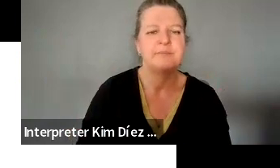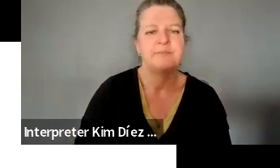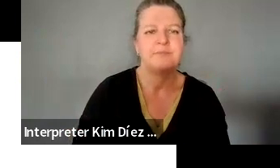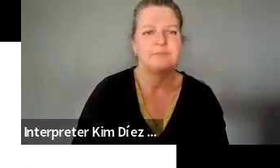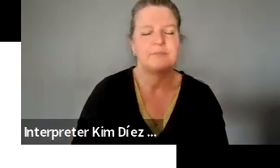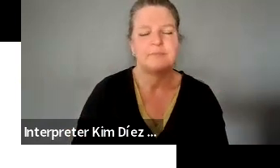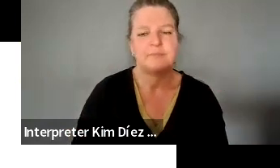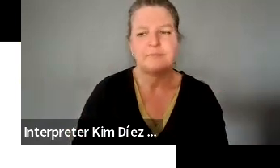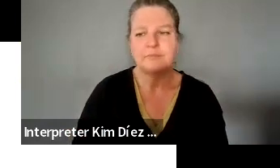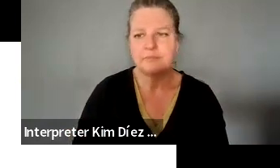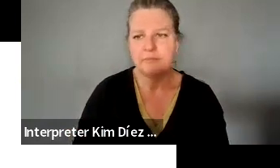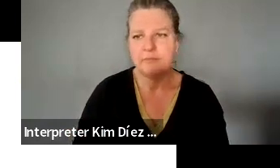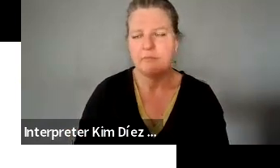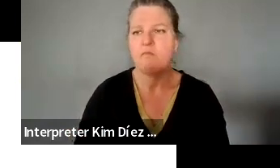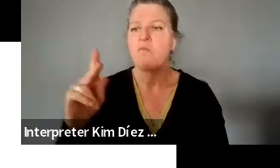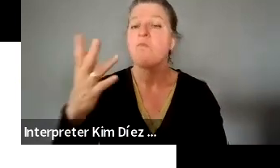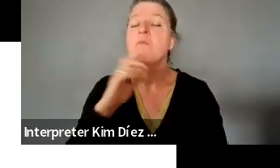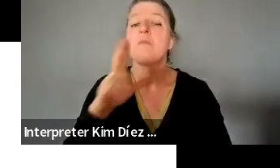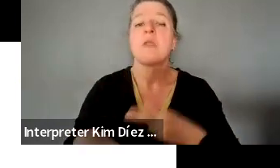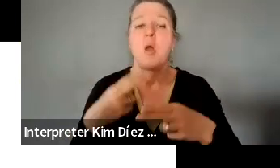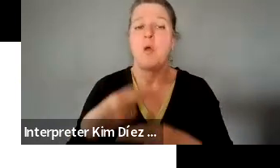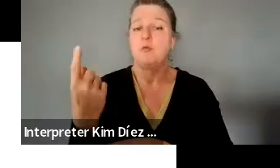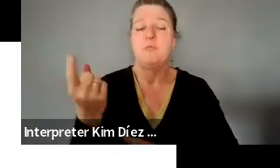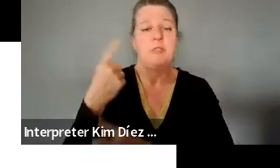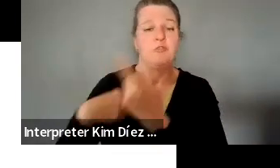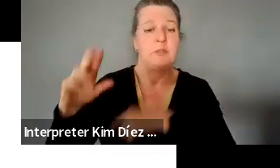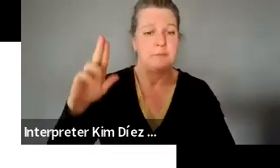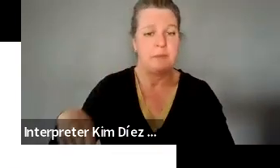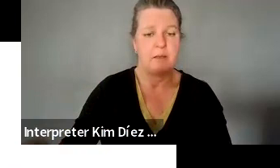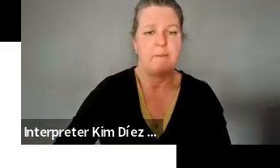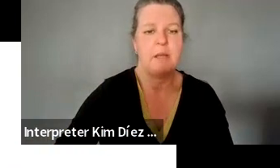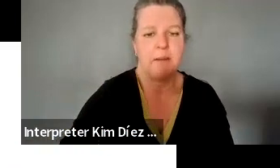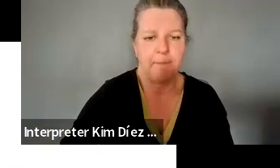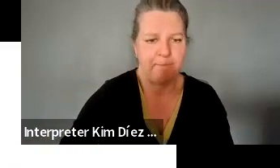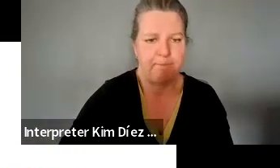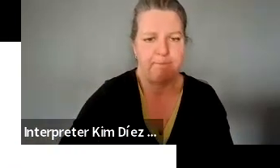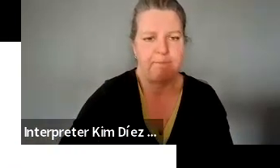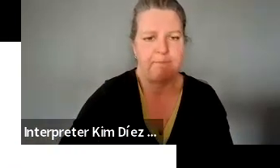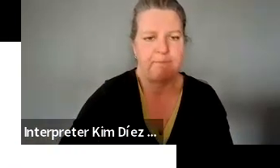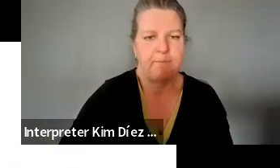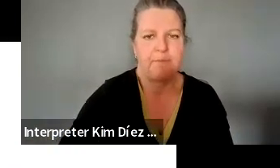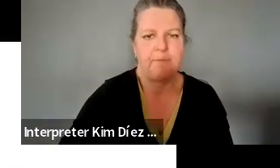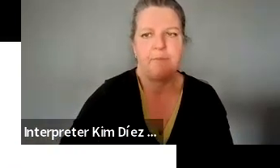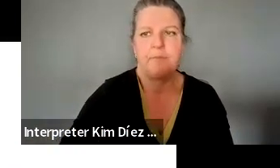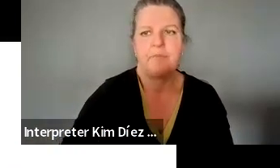All right, I wanted to mention something that's coming up and it's an opportunity for those of you